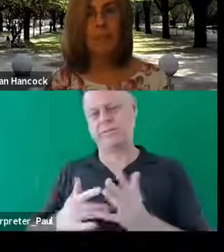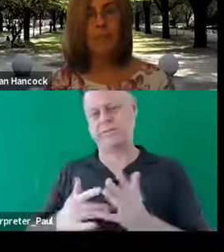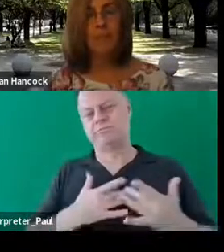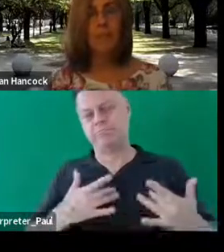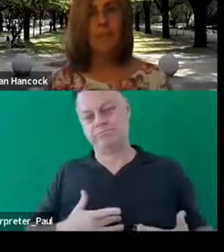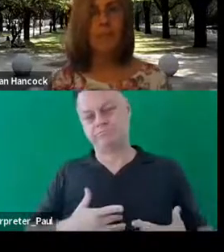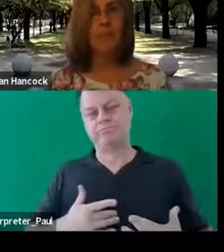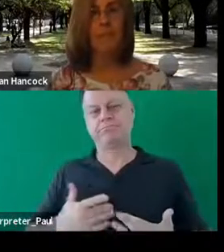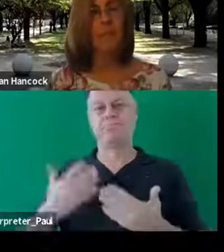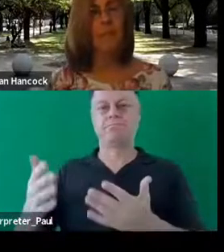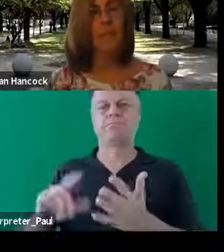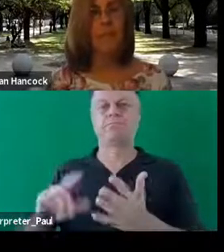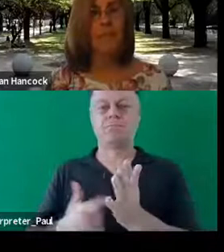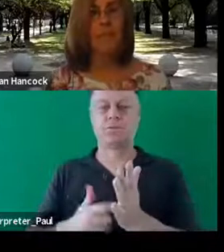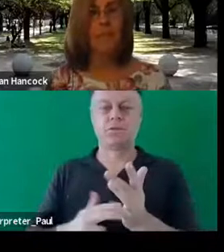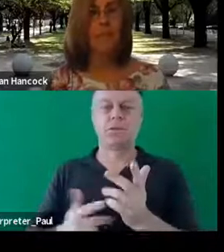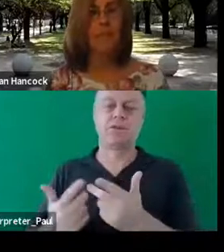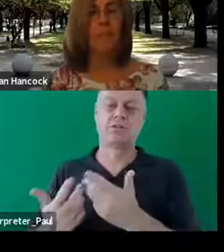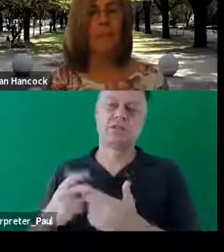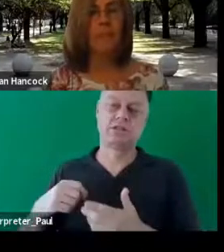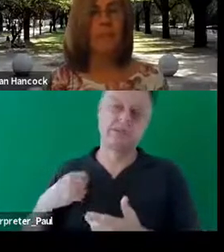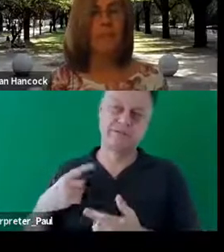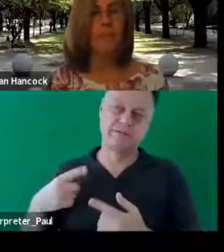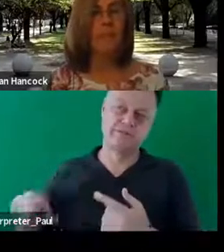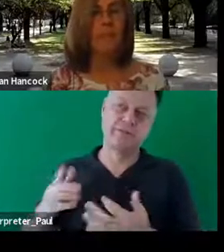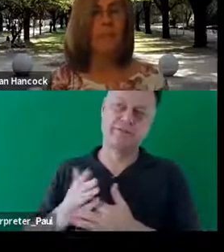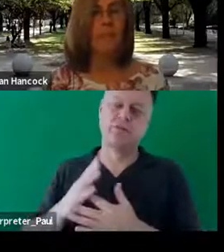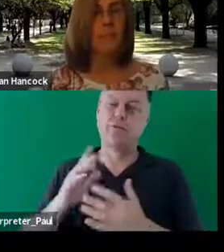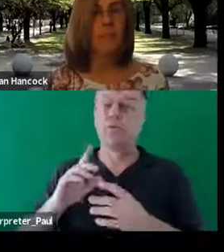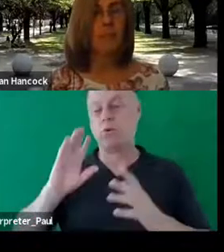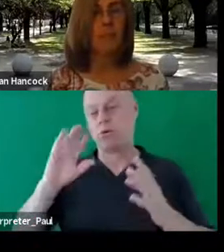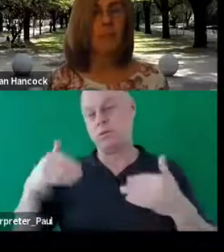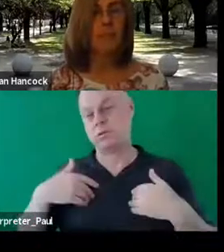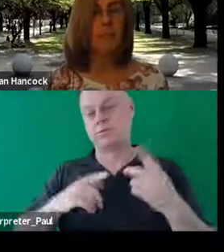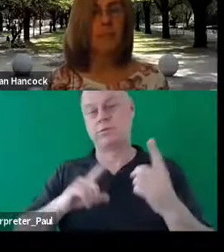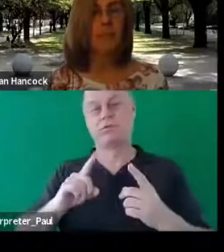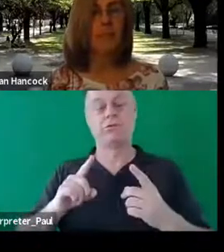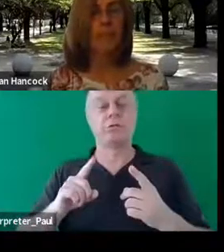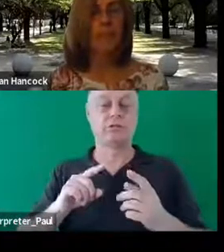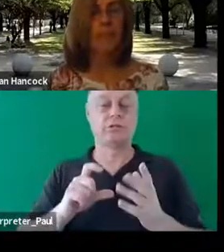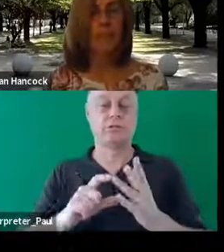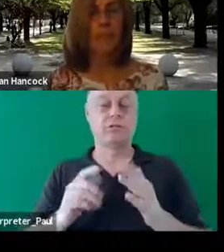Curtin, other university staff and is via the autism mentoring community of practice meeting